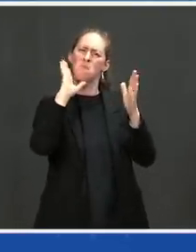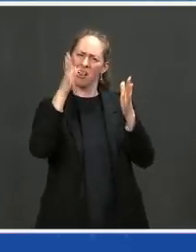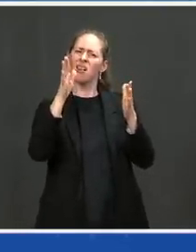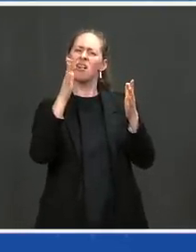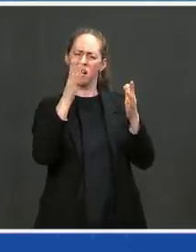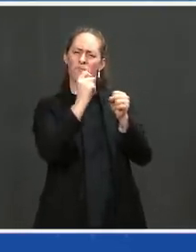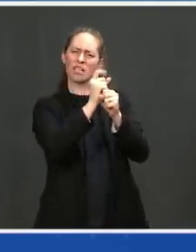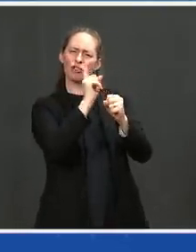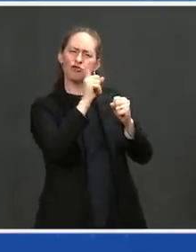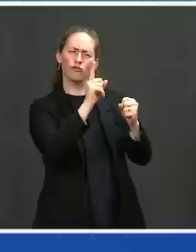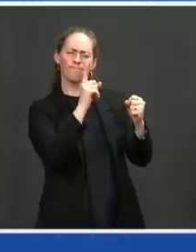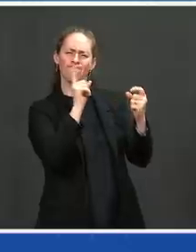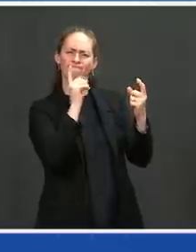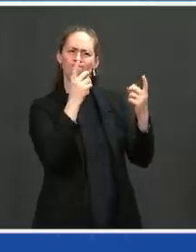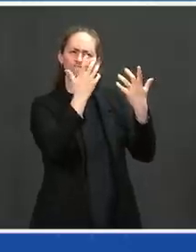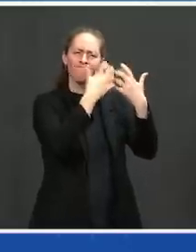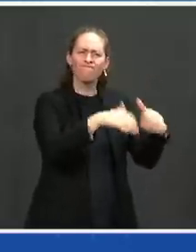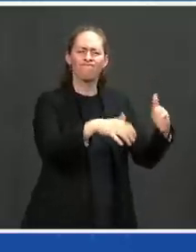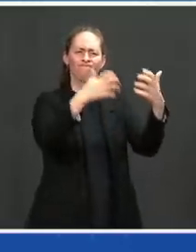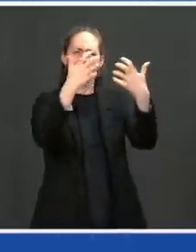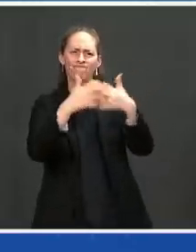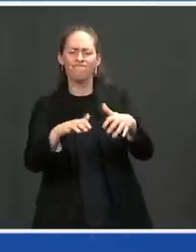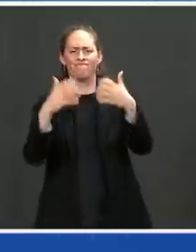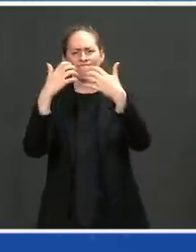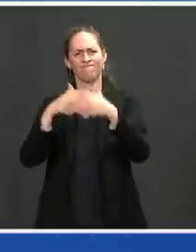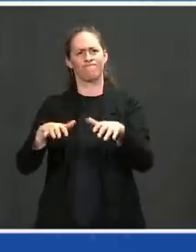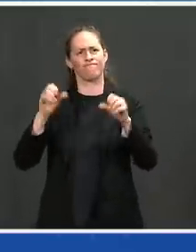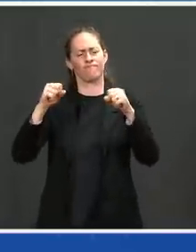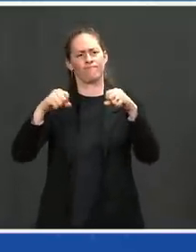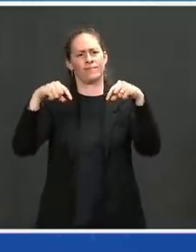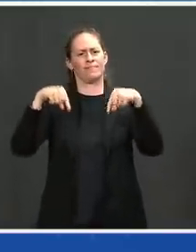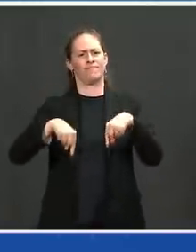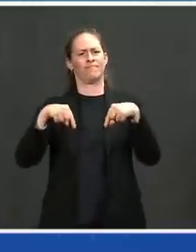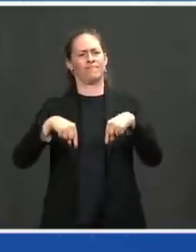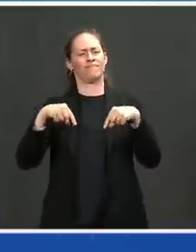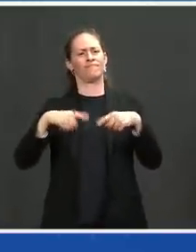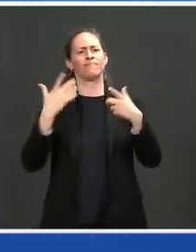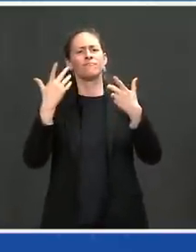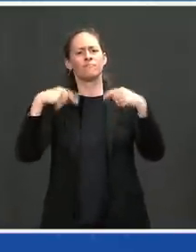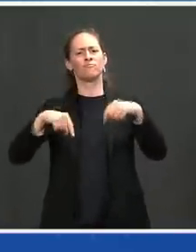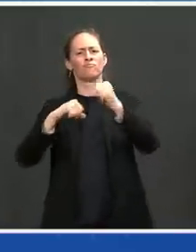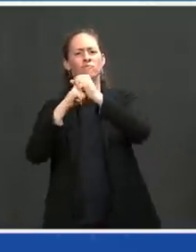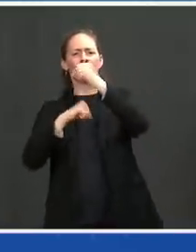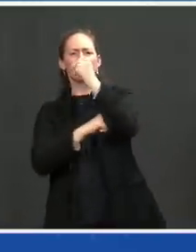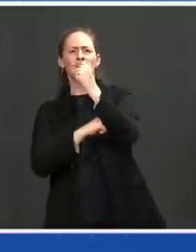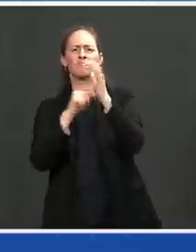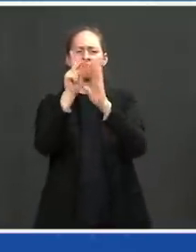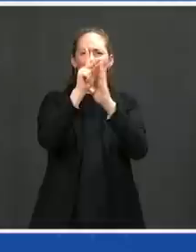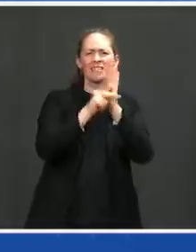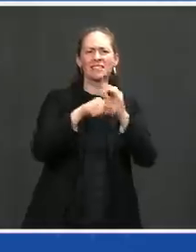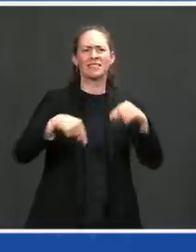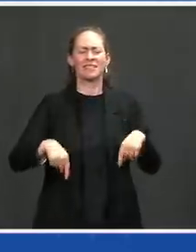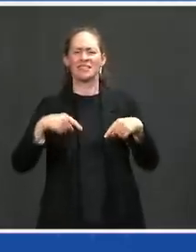is getting people some peace of mind so they can go to bed at night and not stare at the ceiling